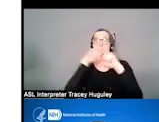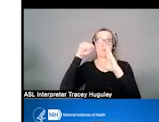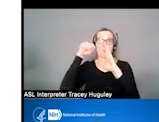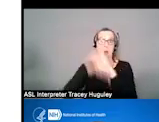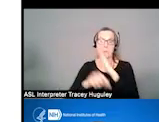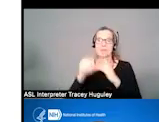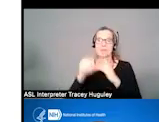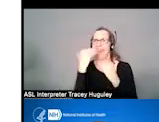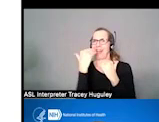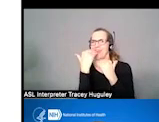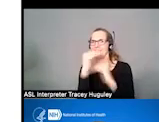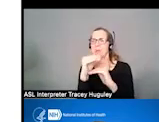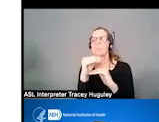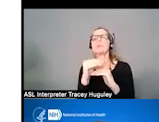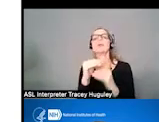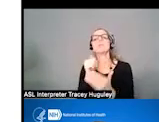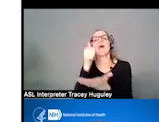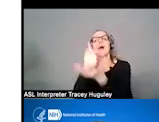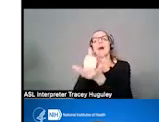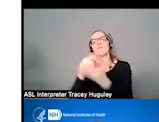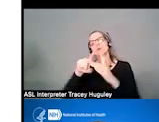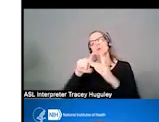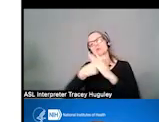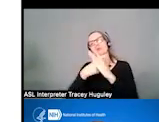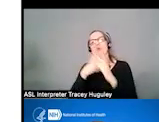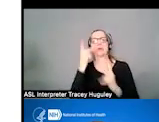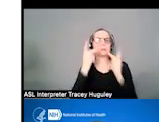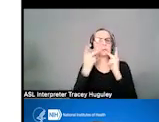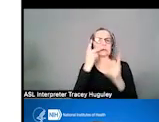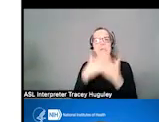but it is a helpful starting point to see some information about what's out there.